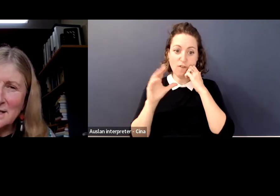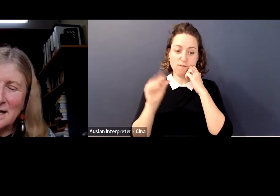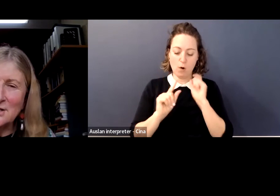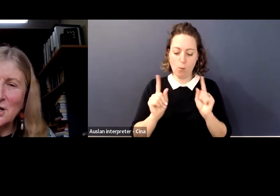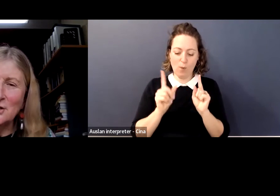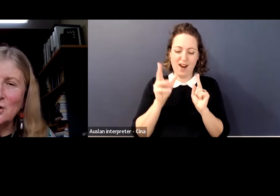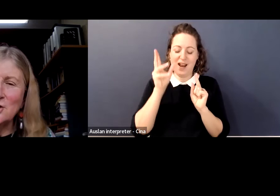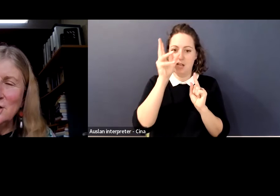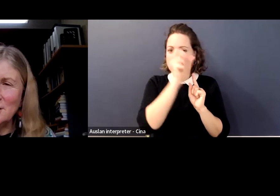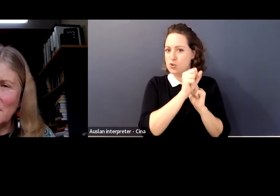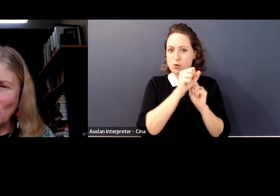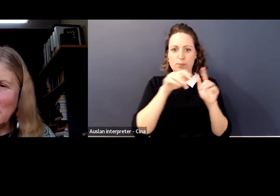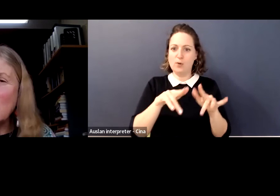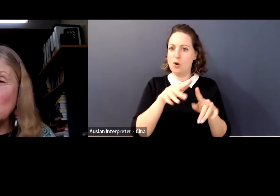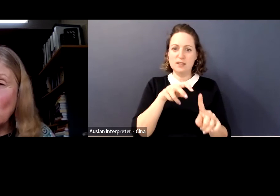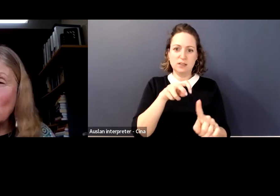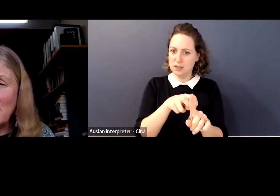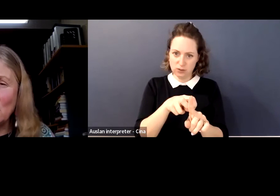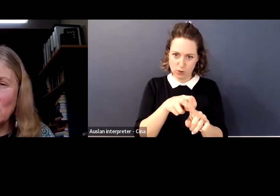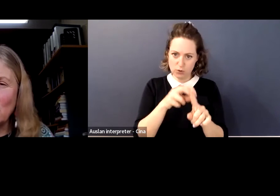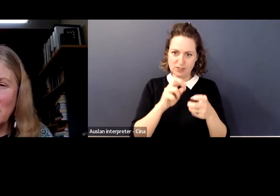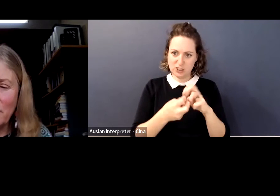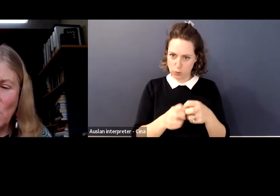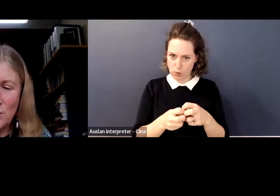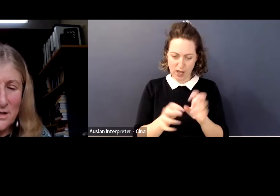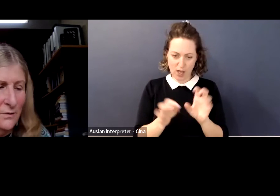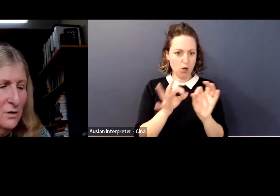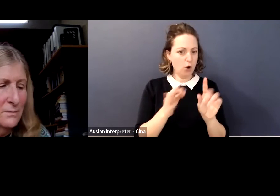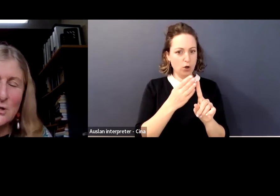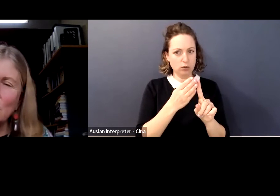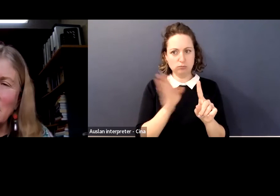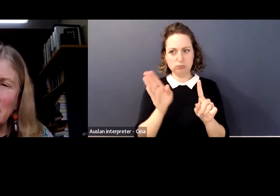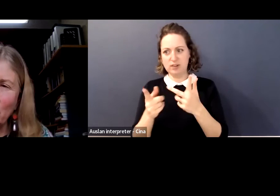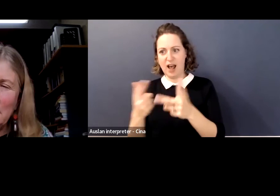an undiagnosed disorder, not an alternative cause. So we've got to be super careful